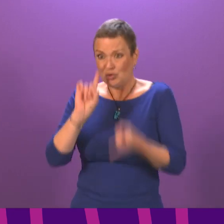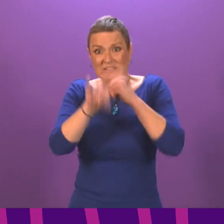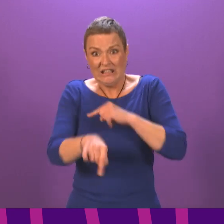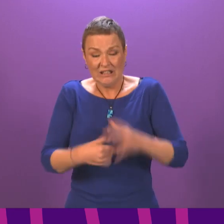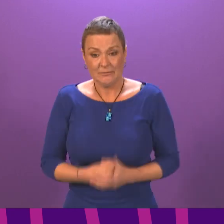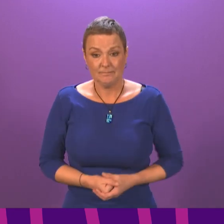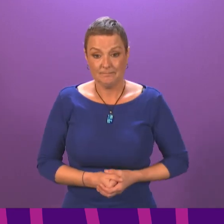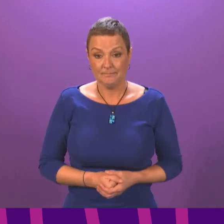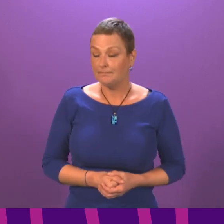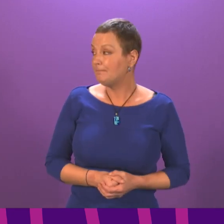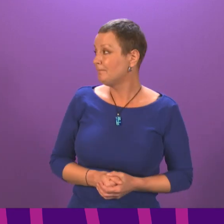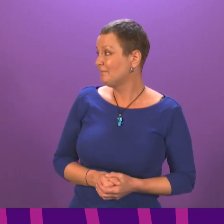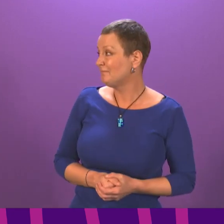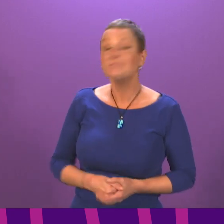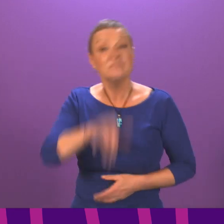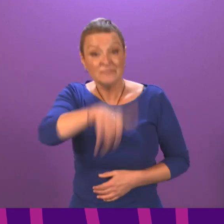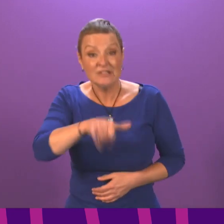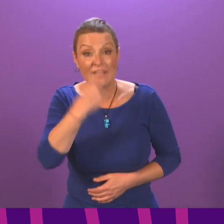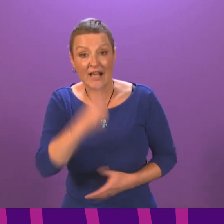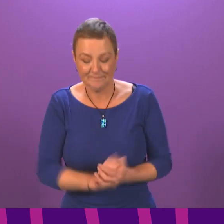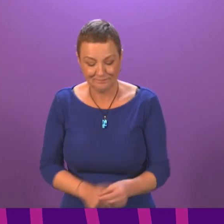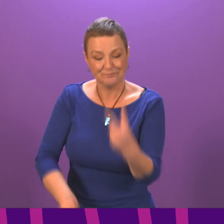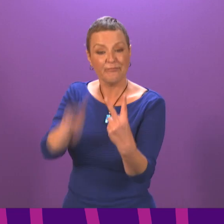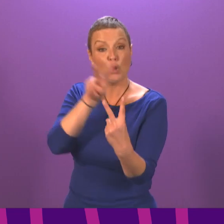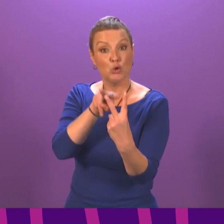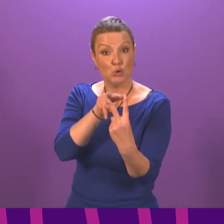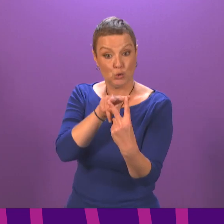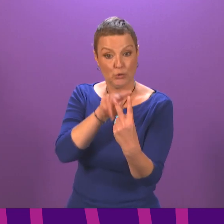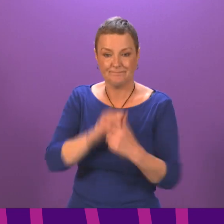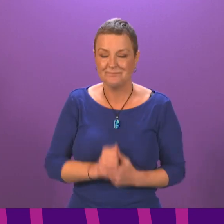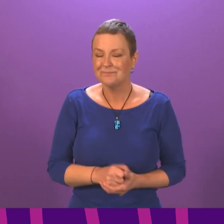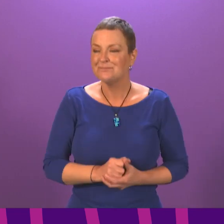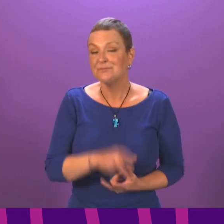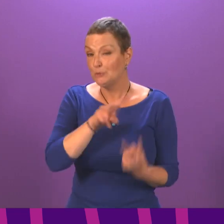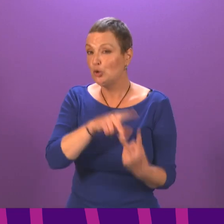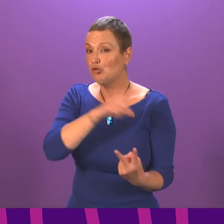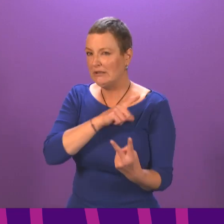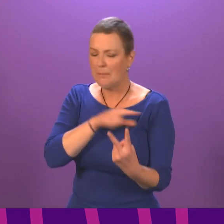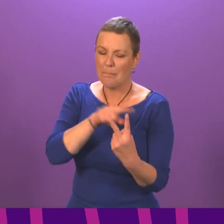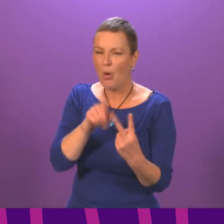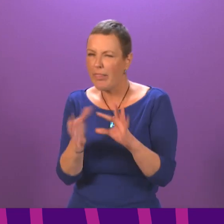The First Minister (Nicola Sturgeon): Yes, I can. There are two reasons, which are interrelated and interconnected.